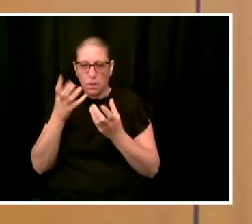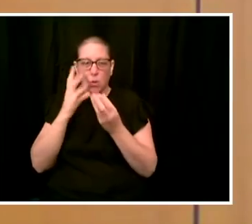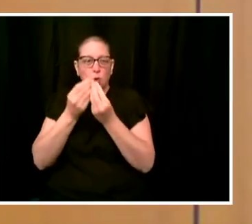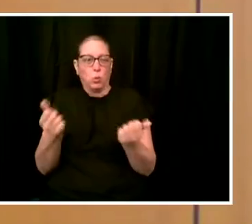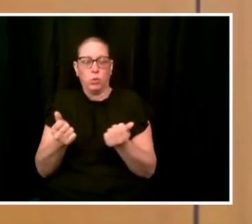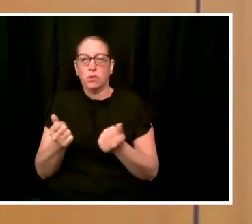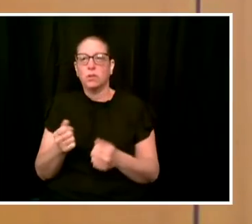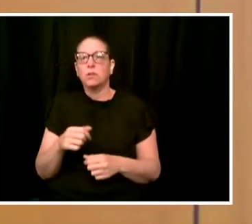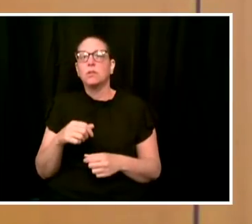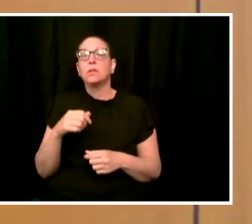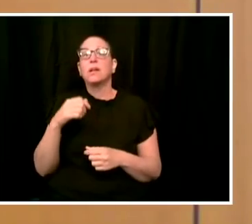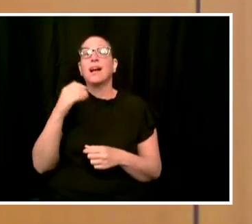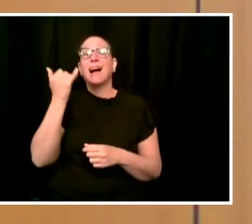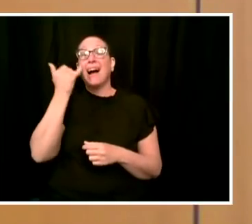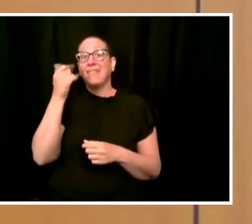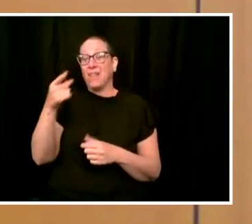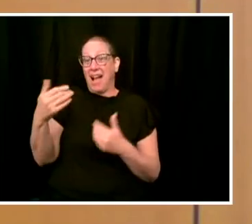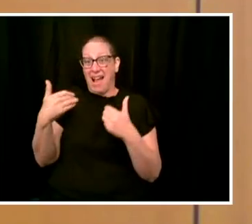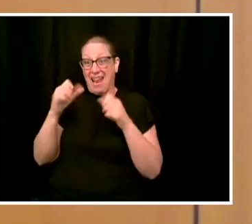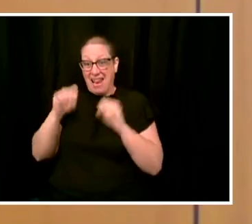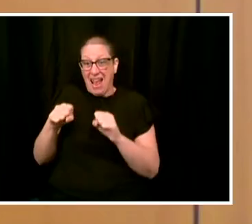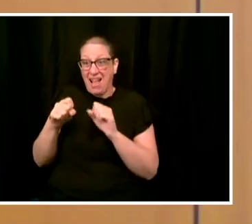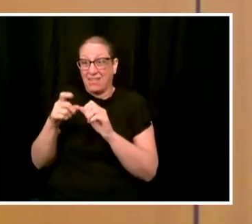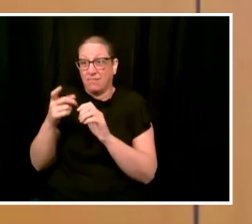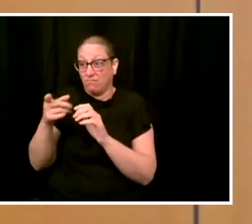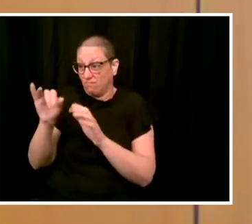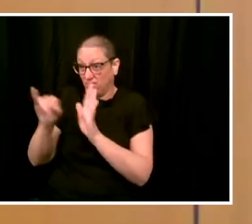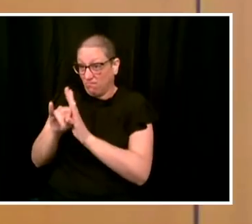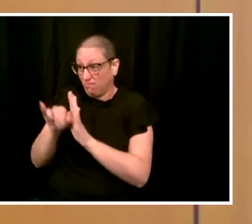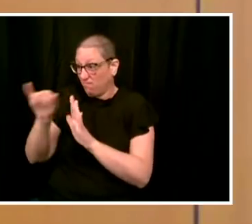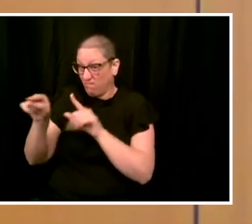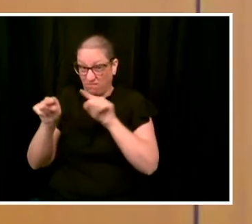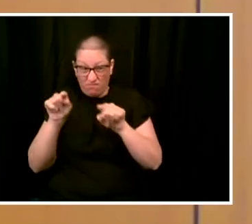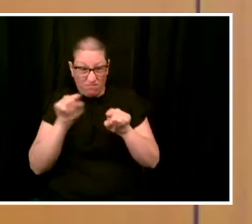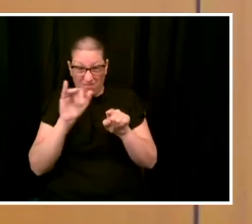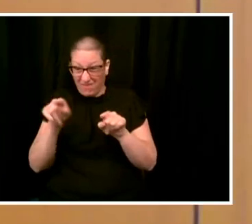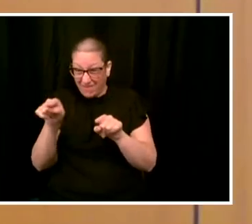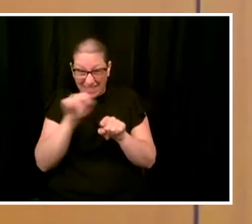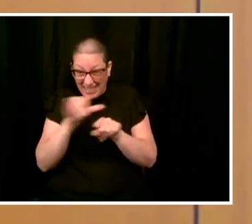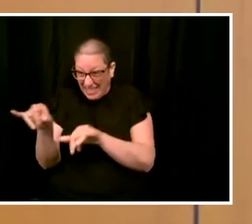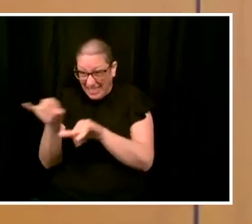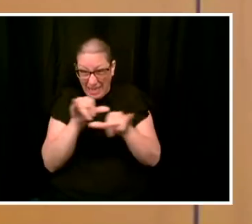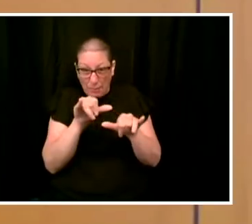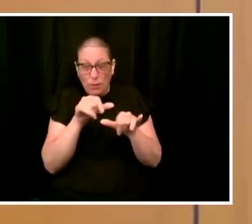DIAGNOSED WITH THIS SYNDROME IS TO SENURE PREVENTION. IT GOES BA TCKO